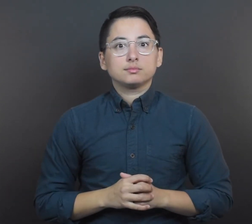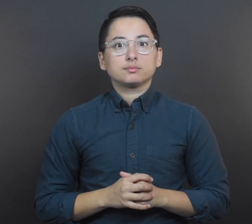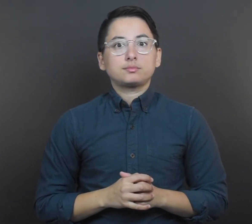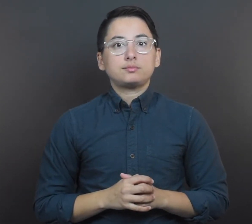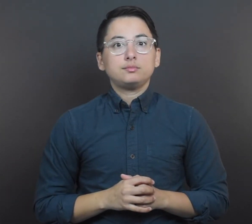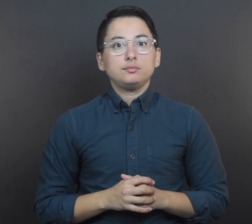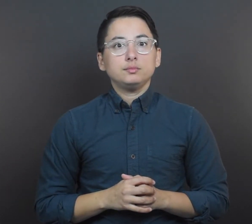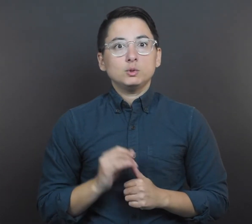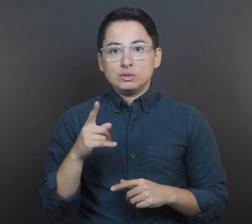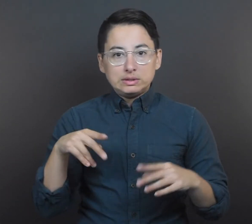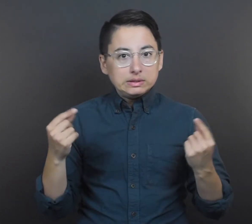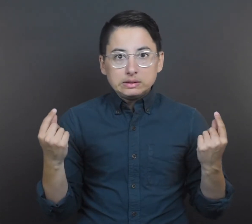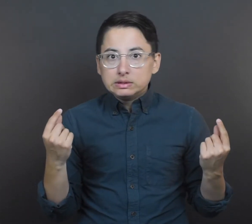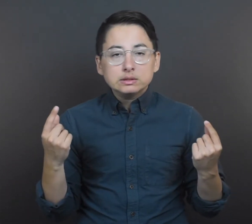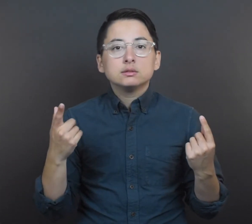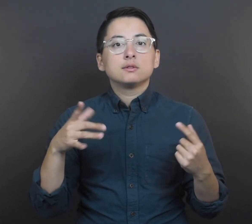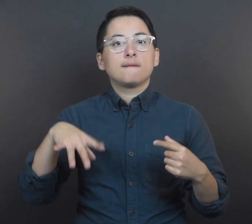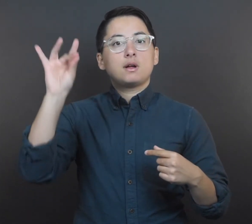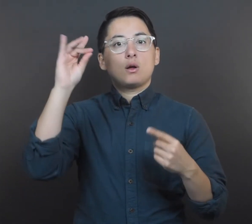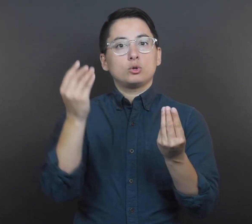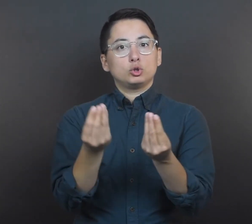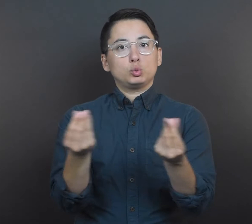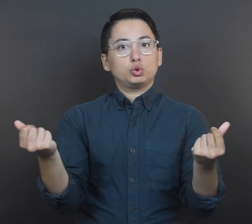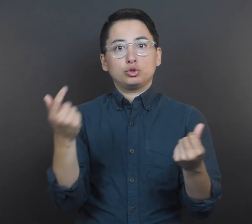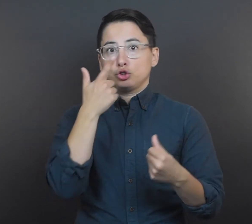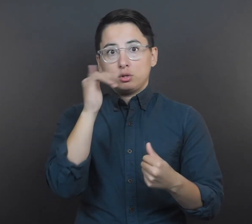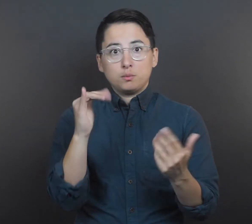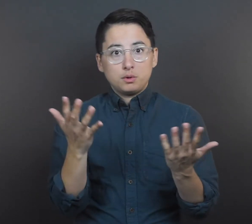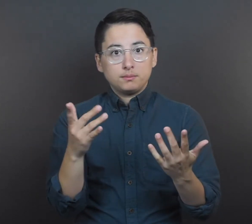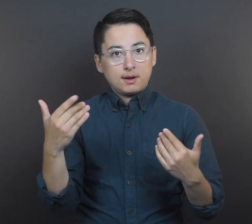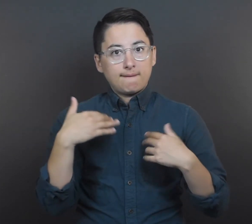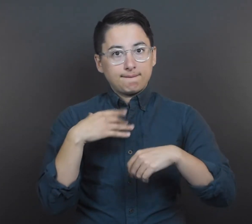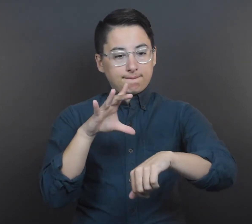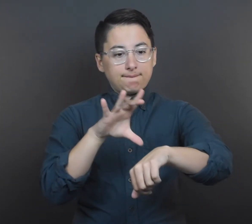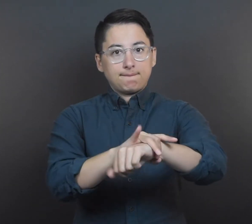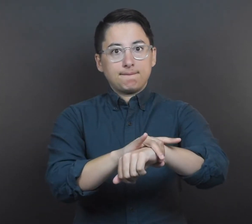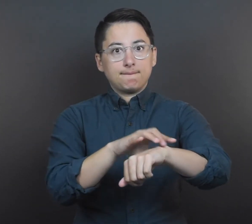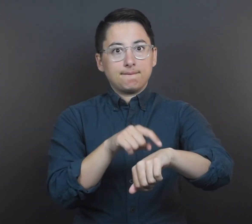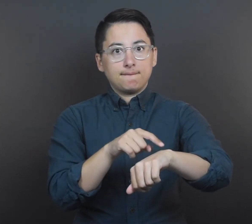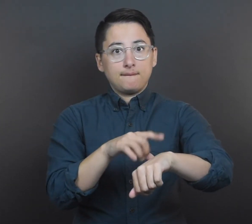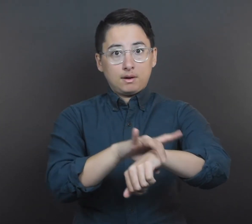All expats were required to wear these bands to tag them to their floor.